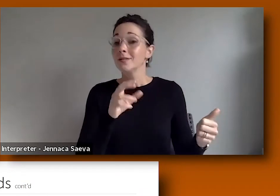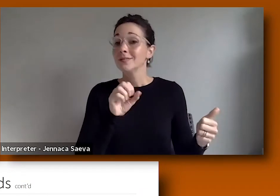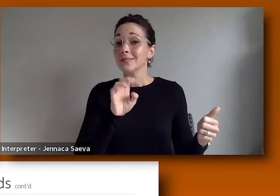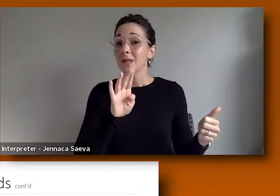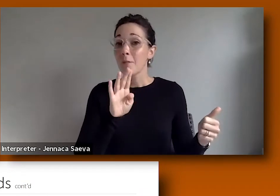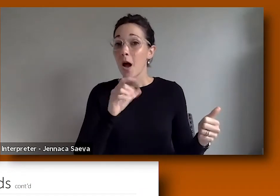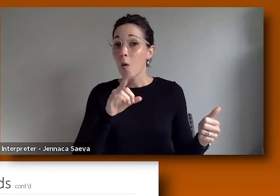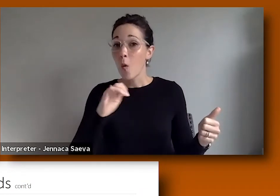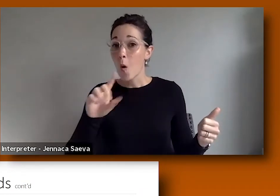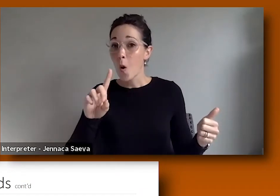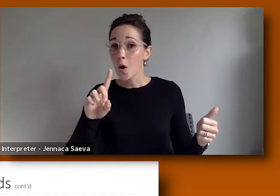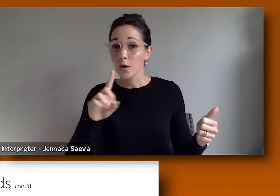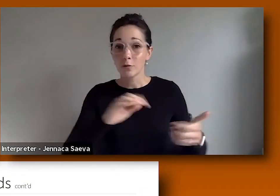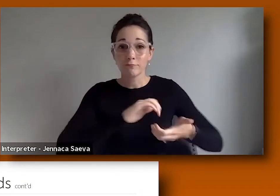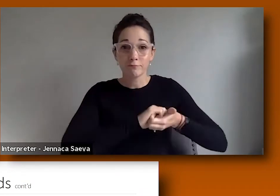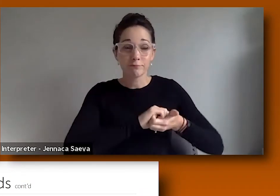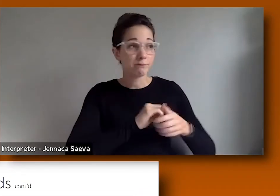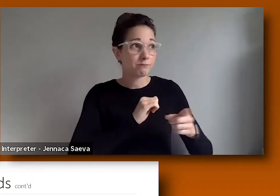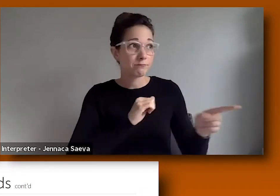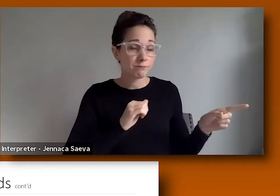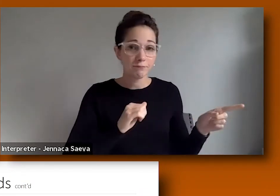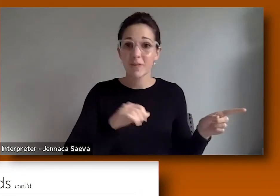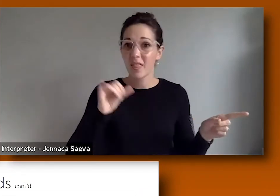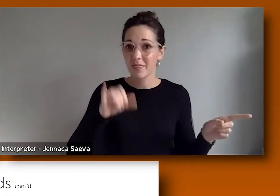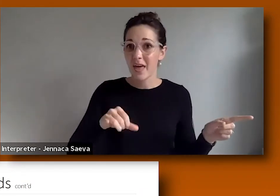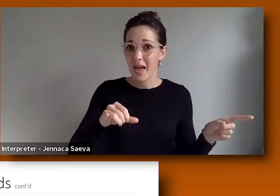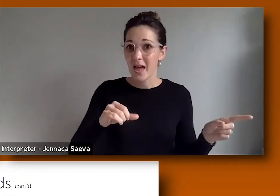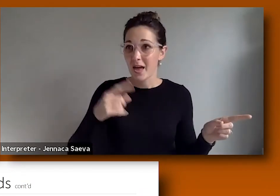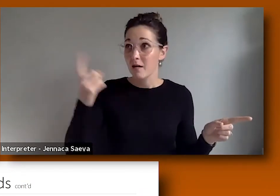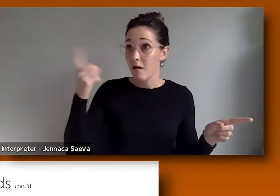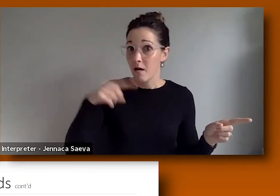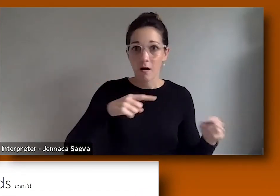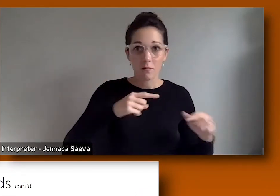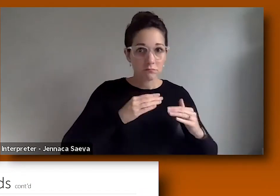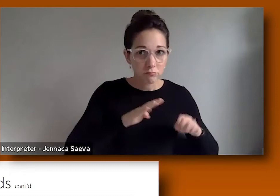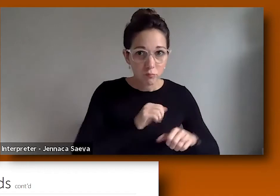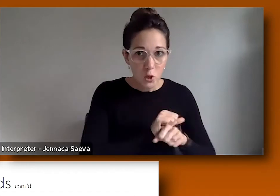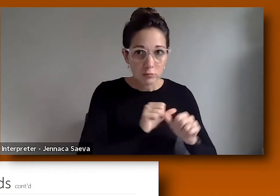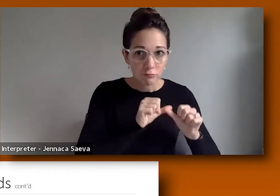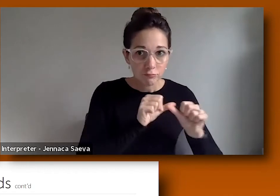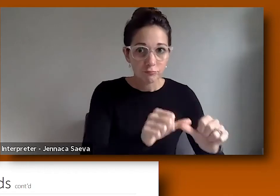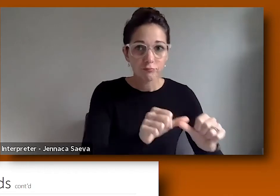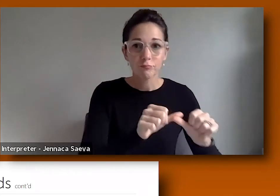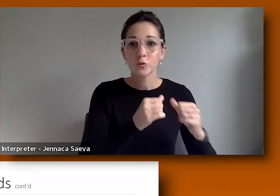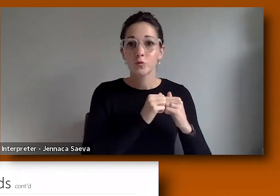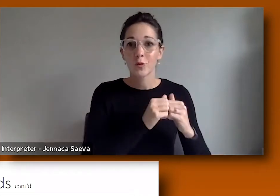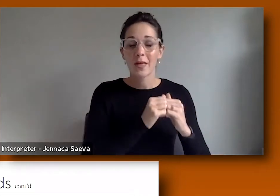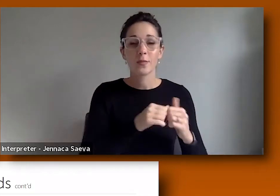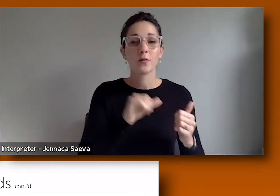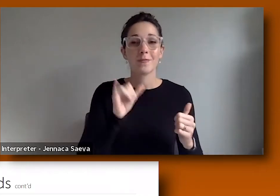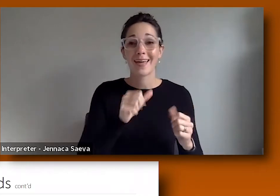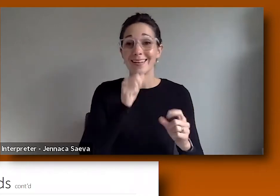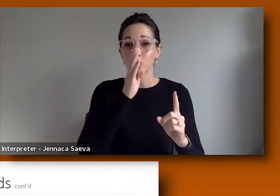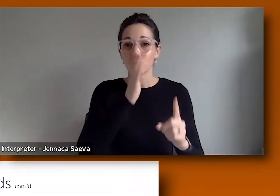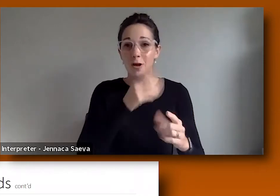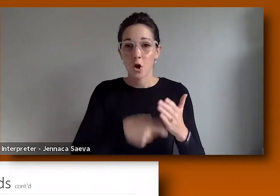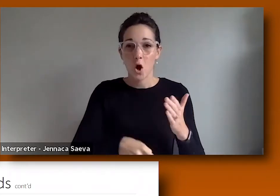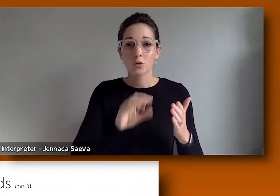the first $25,000 of the subaward is assessed F&A, that indirect cost rate.